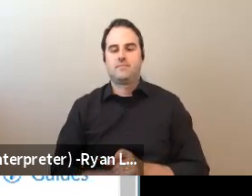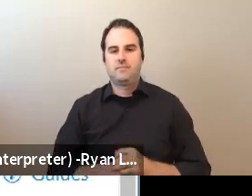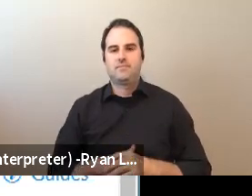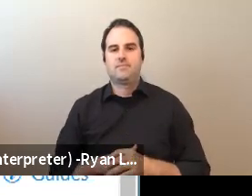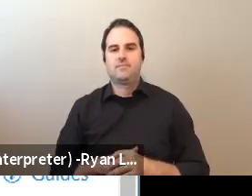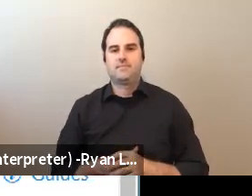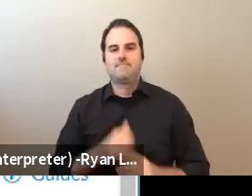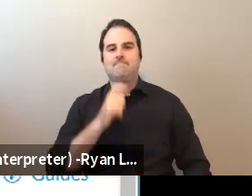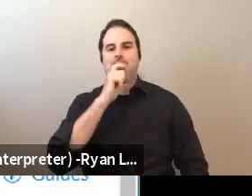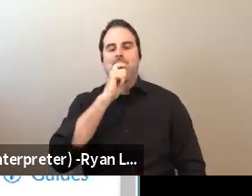Sally Potter: Yeah, that's